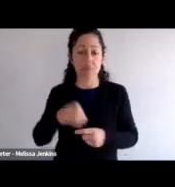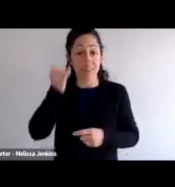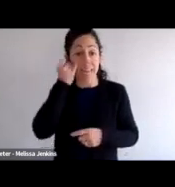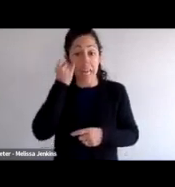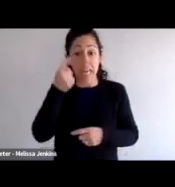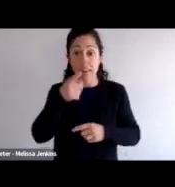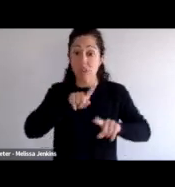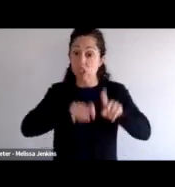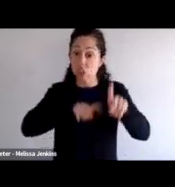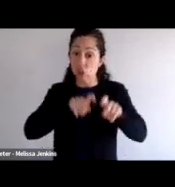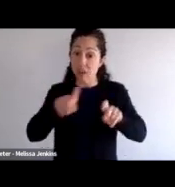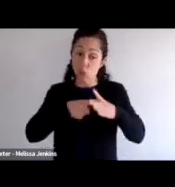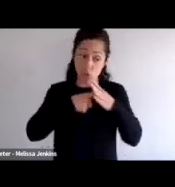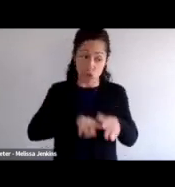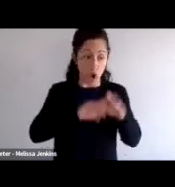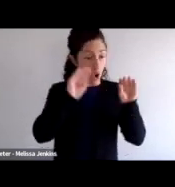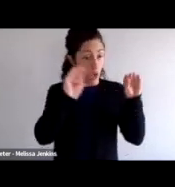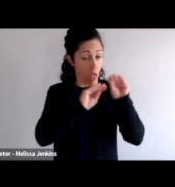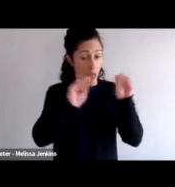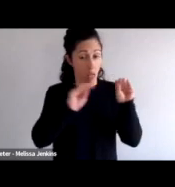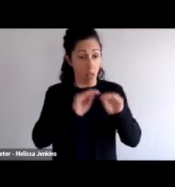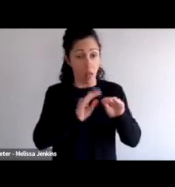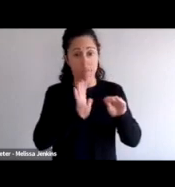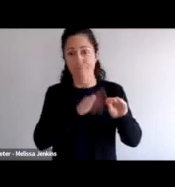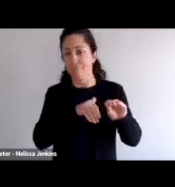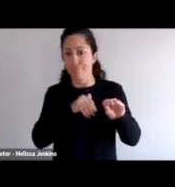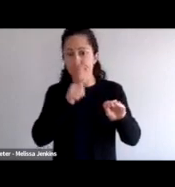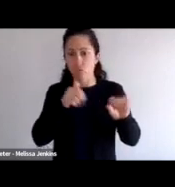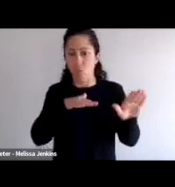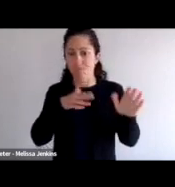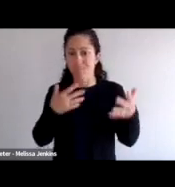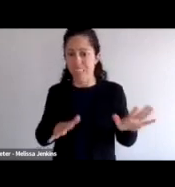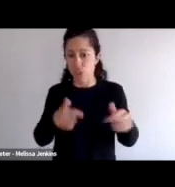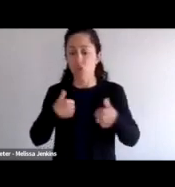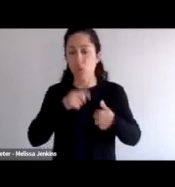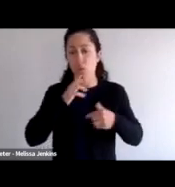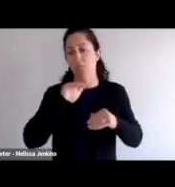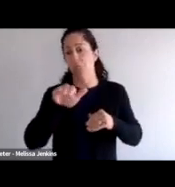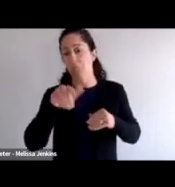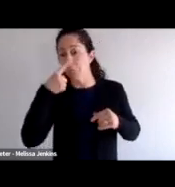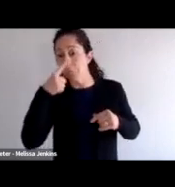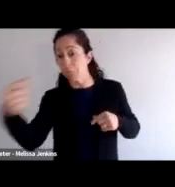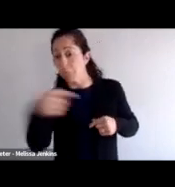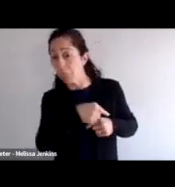survey and you have not yet completed it and remind you to come back. So you'll get the